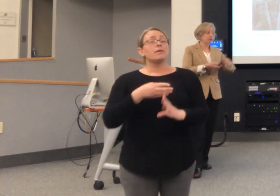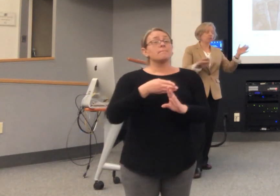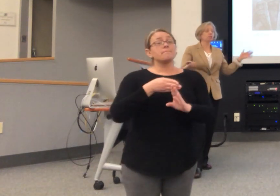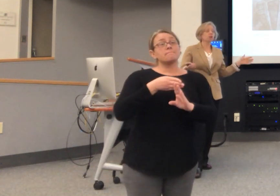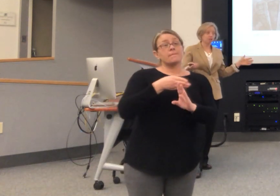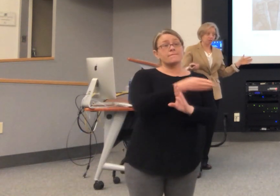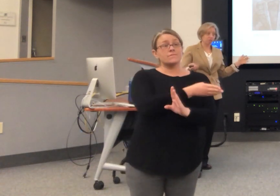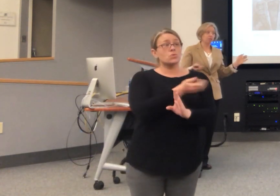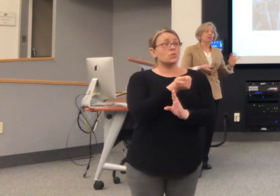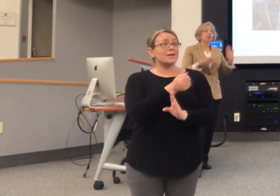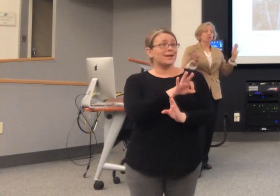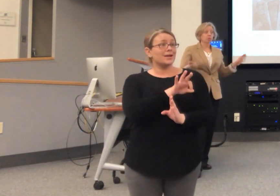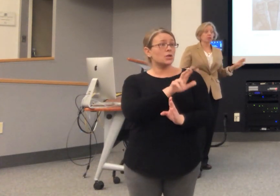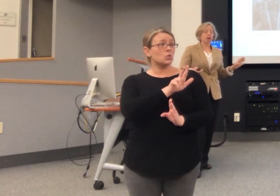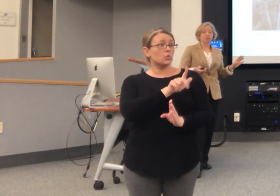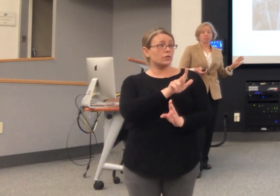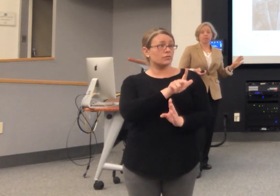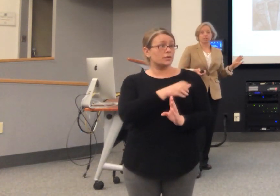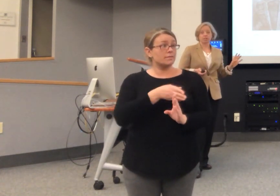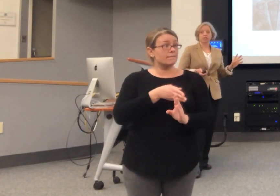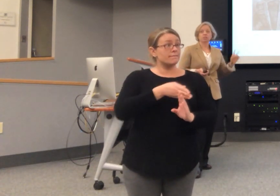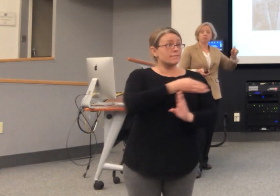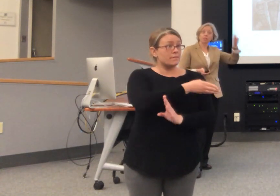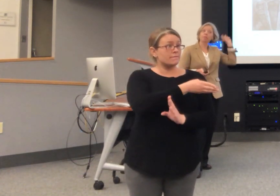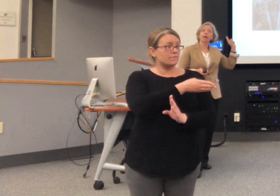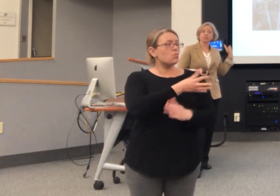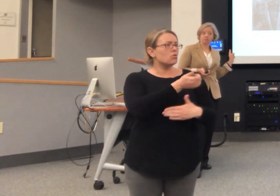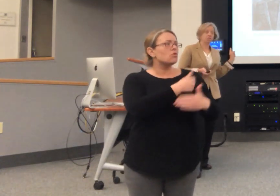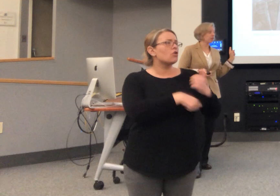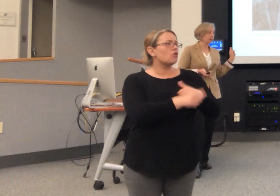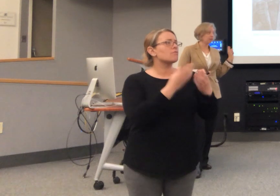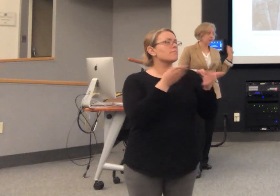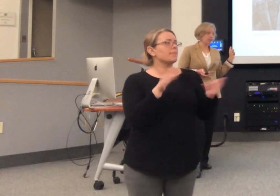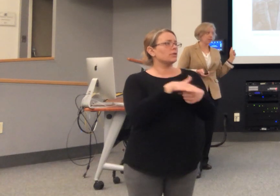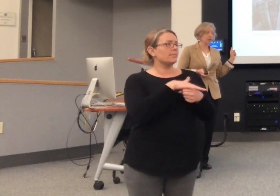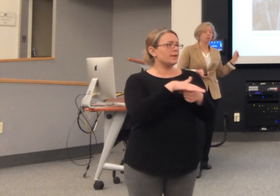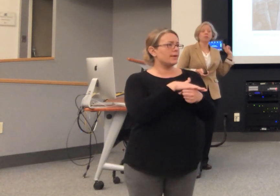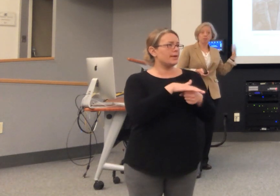It's been there long enough, no more copyright protection. So think back to Starry Night by Van Gogh,